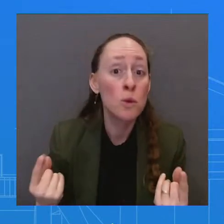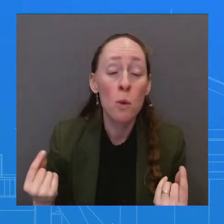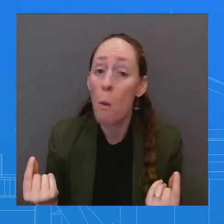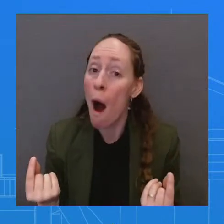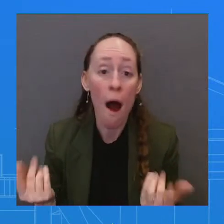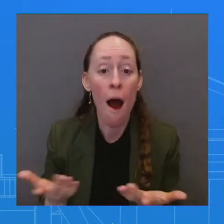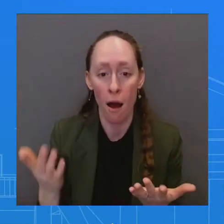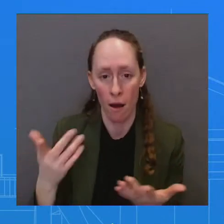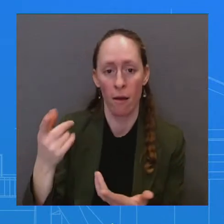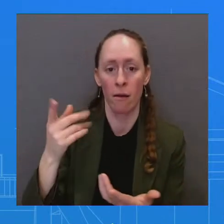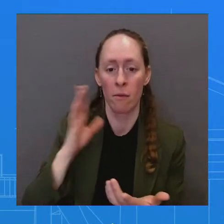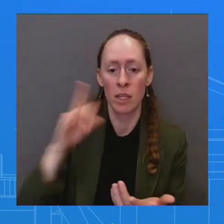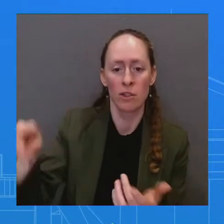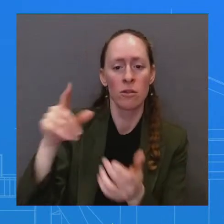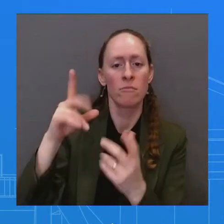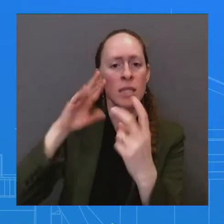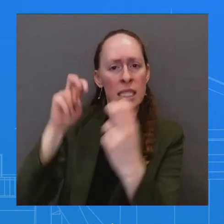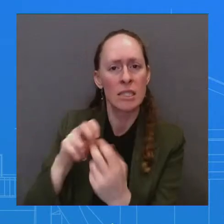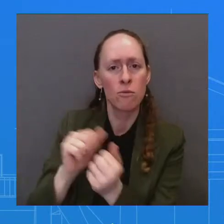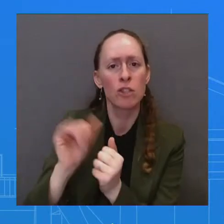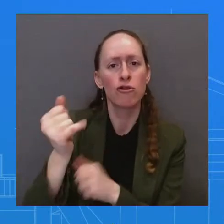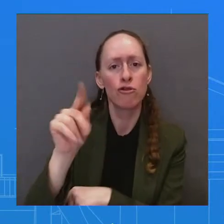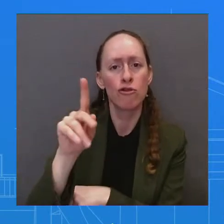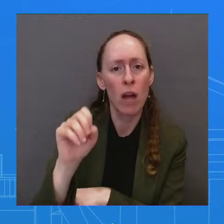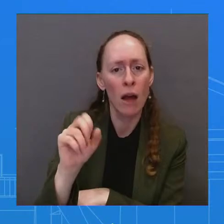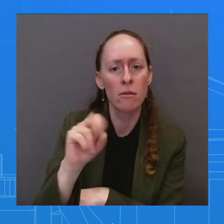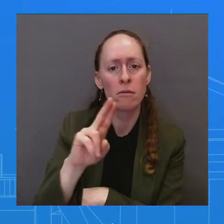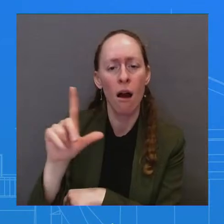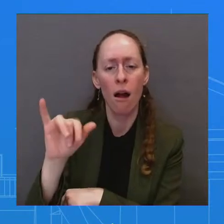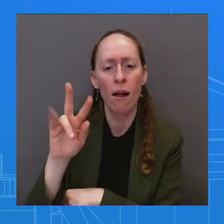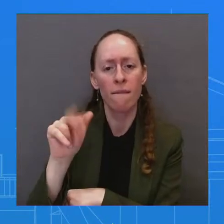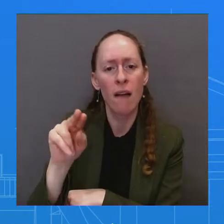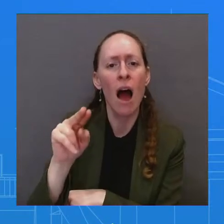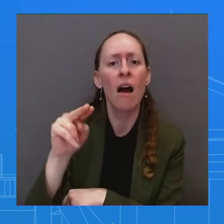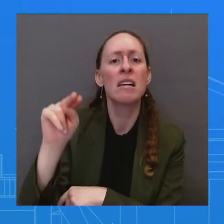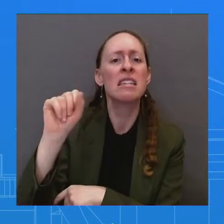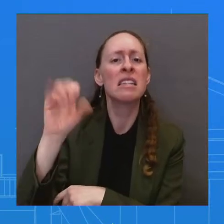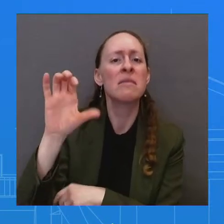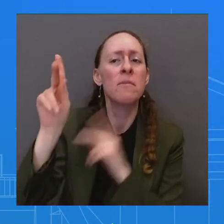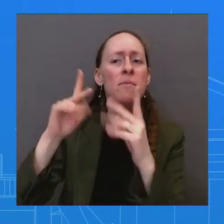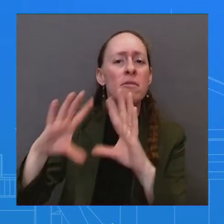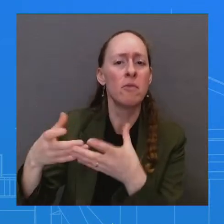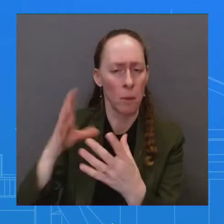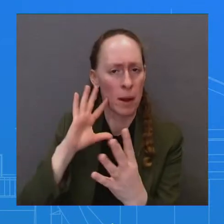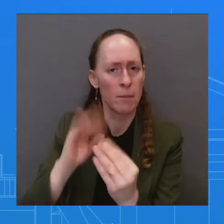We'll have to see how that shakes out. The President won't, unfortunately, be able to meet with him because of domestic travel.